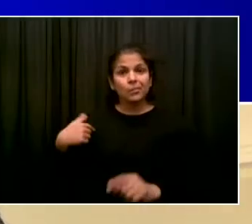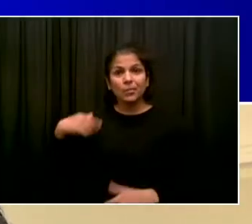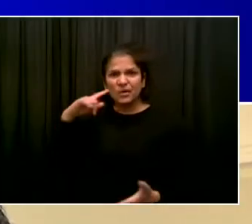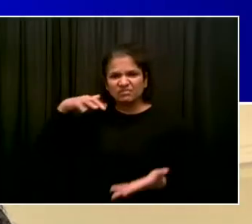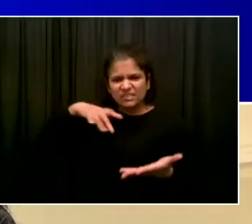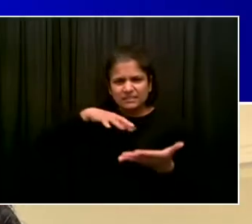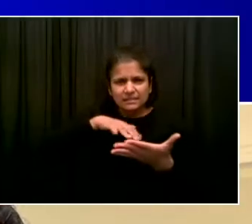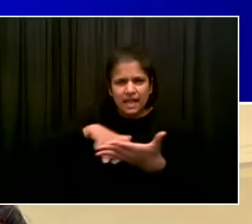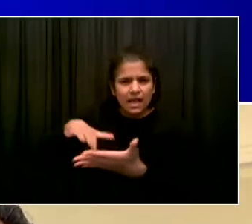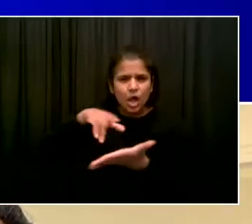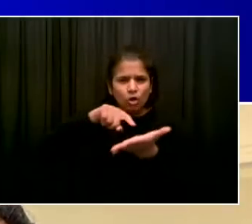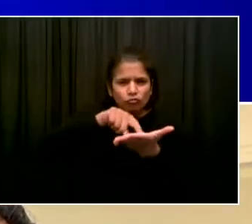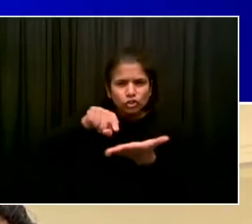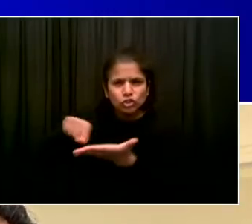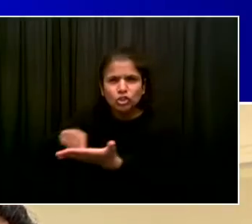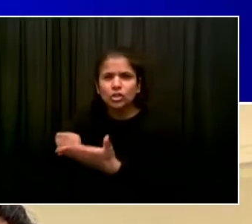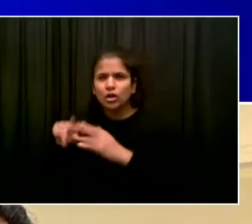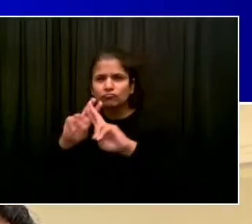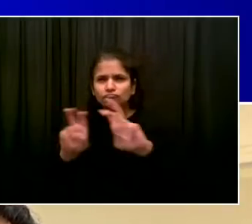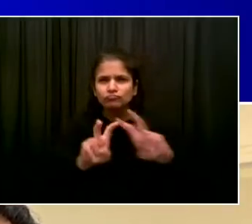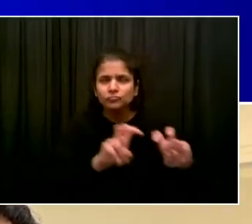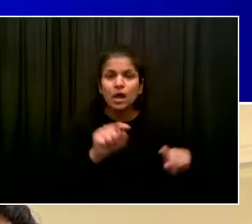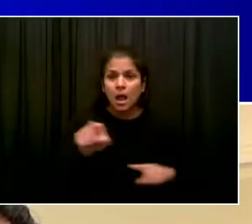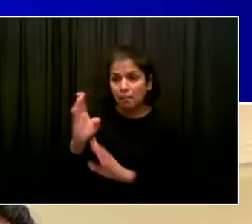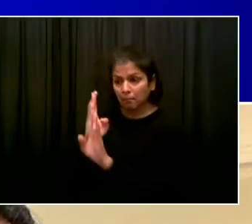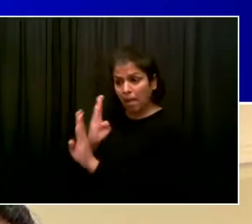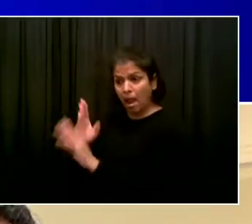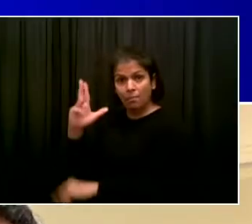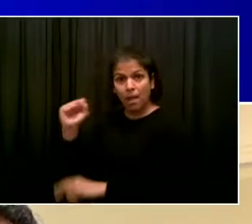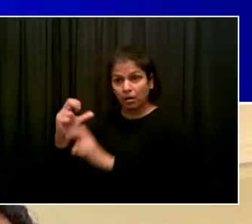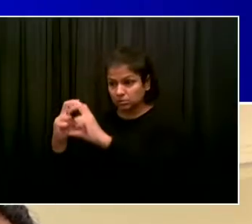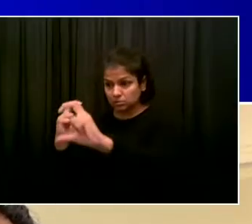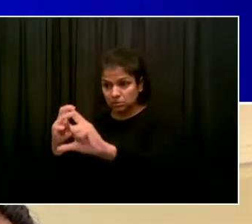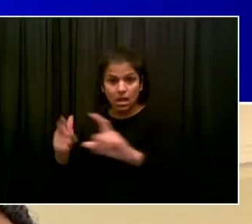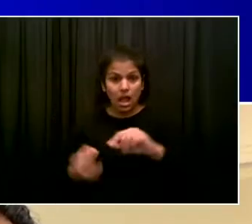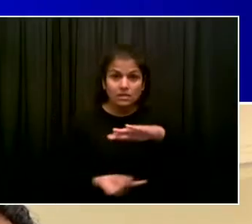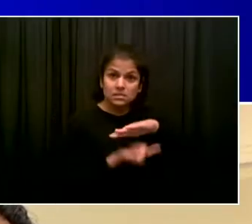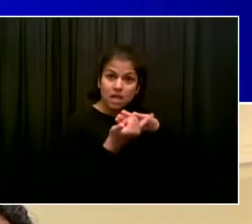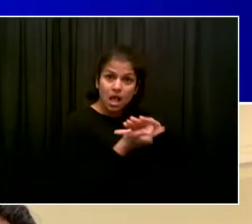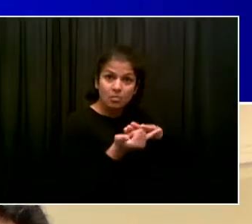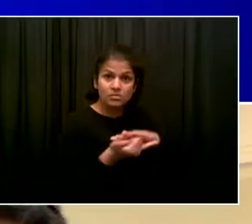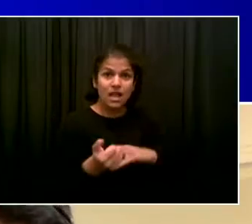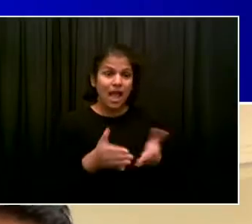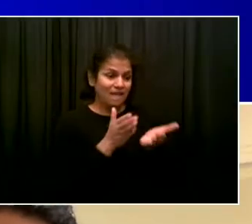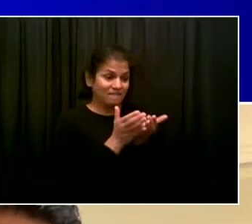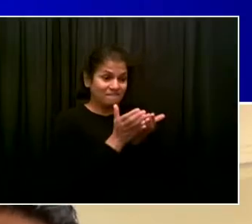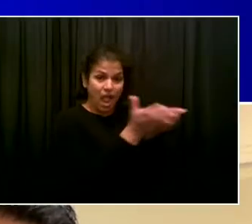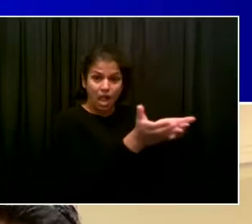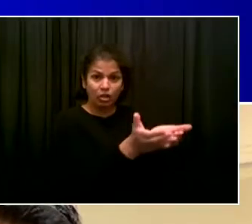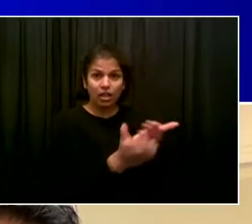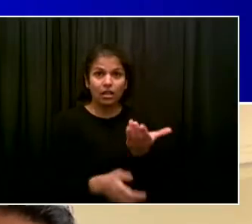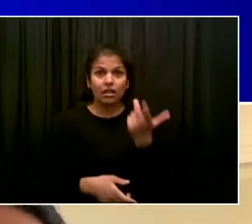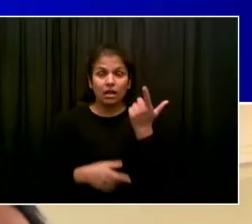STUDY FOR THE FIRST TIME BRINGING TOGETHER OUR SUBWAYS, BUSES